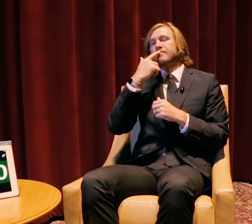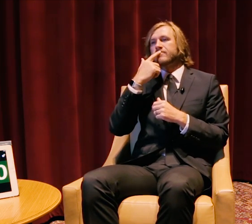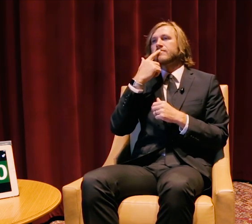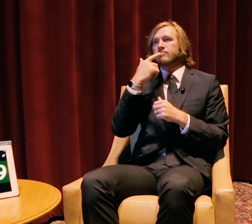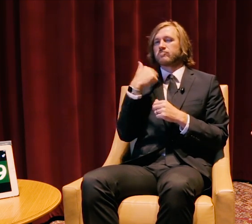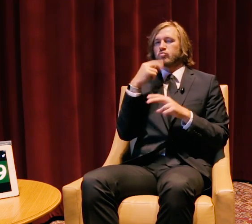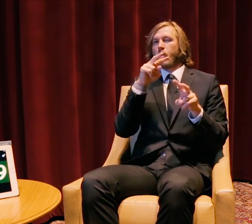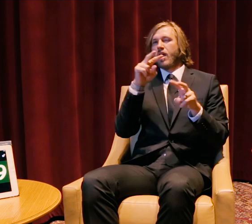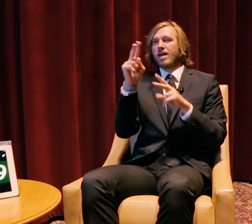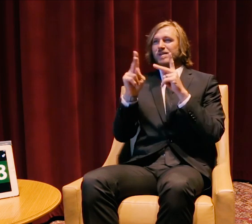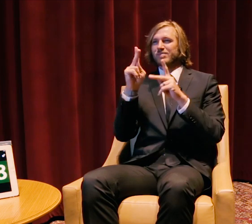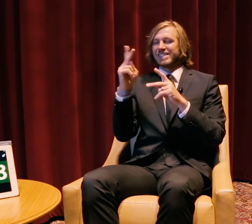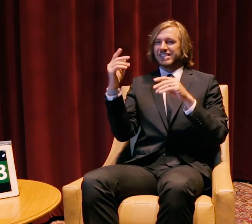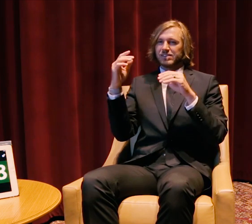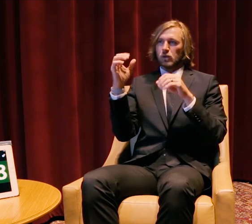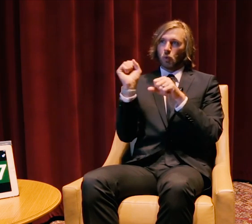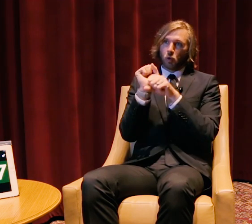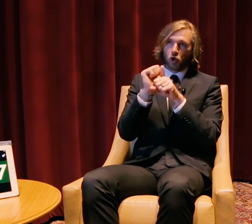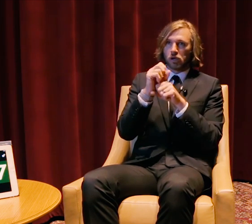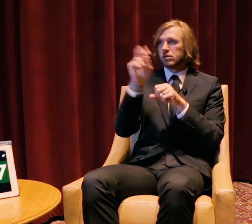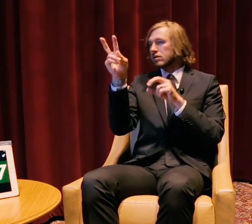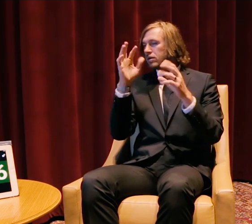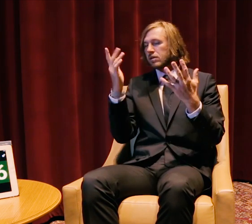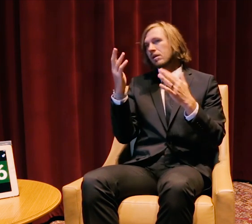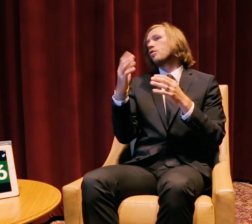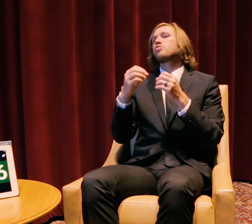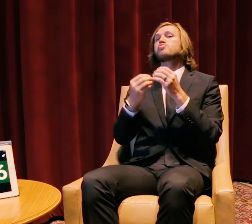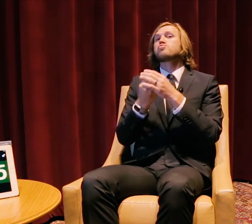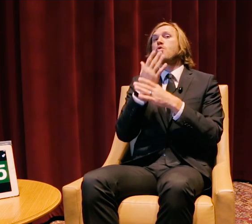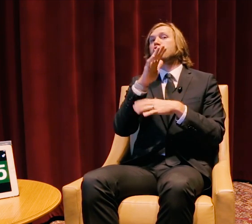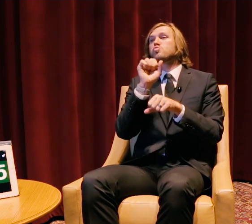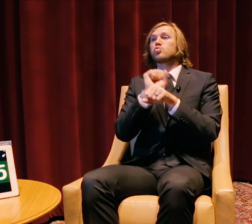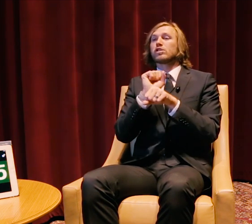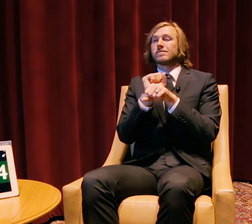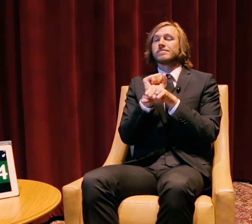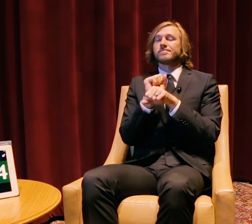and as I've watched people come into the organization, and grow and do their work,